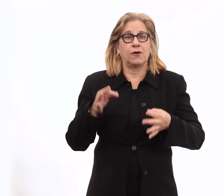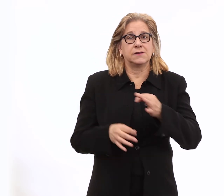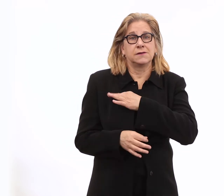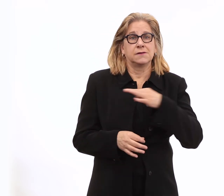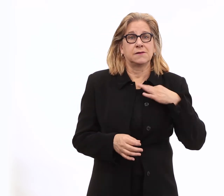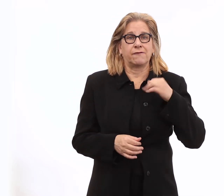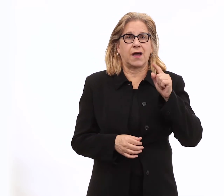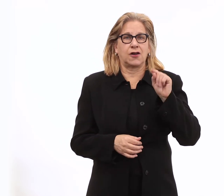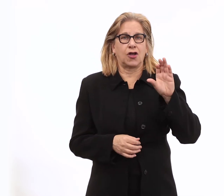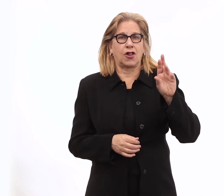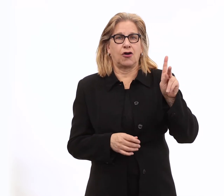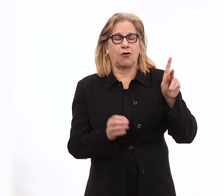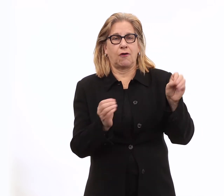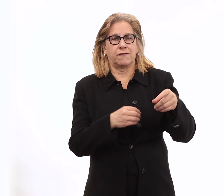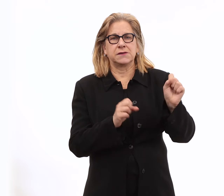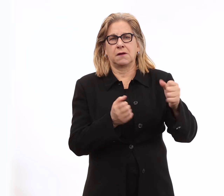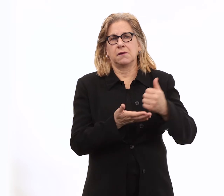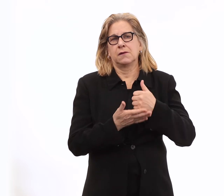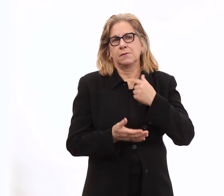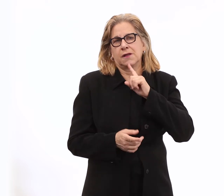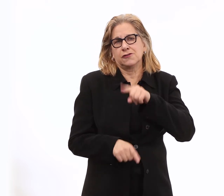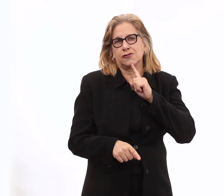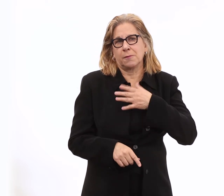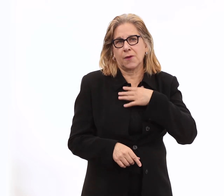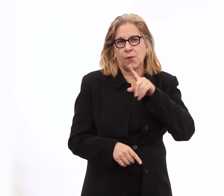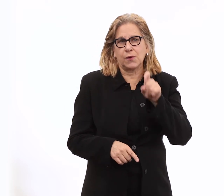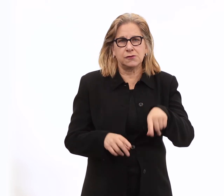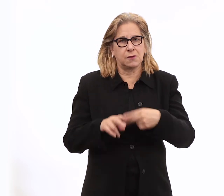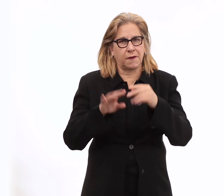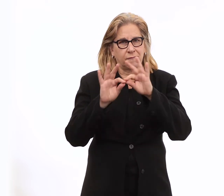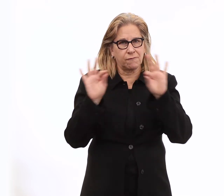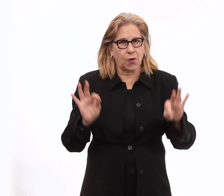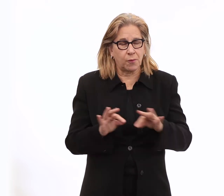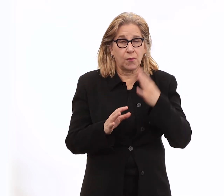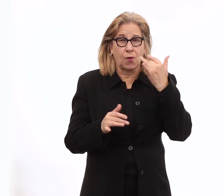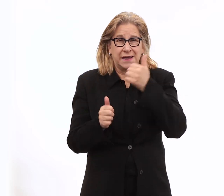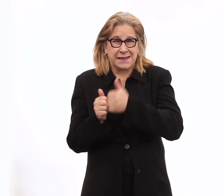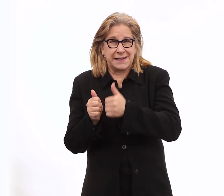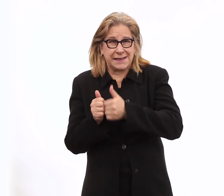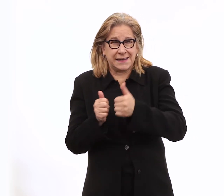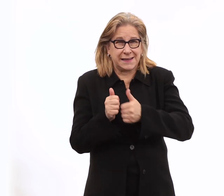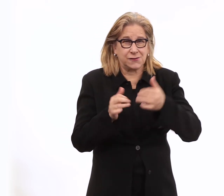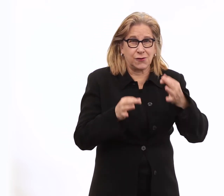Court staff at the clerk's office can answer general questions about the form.